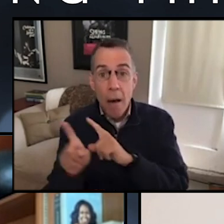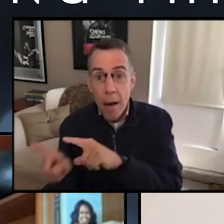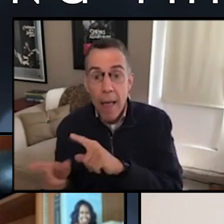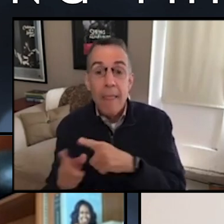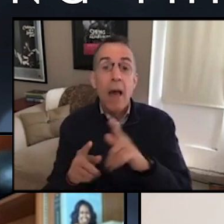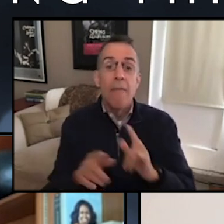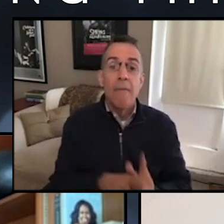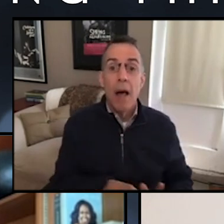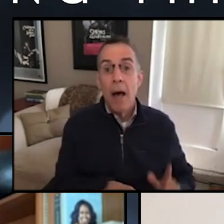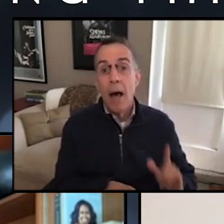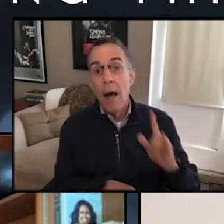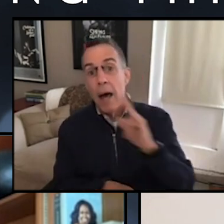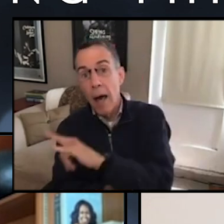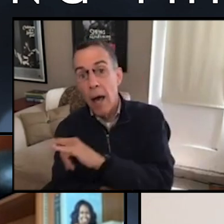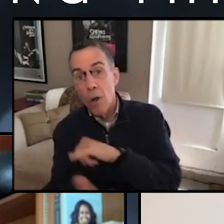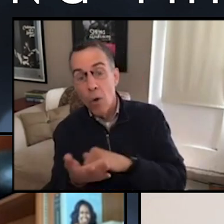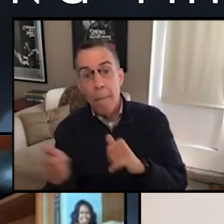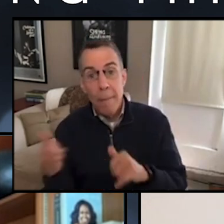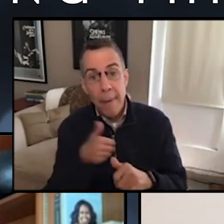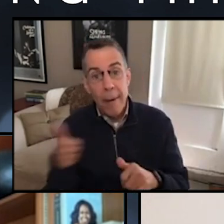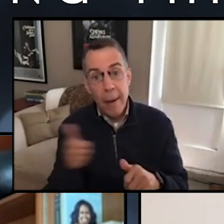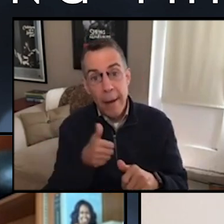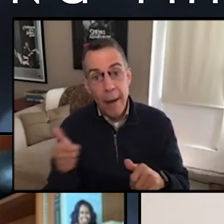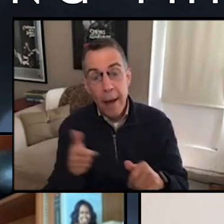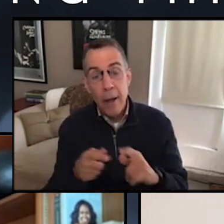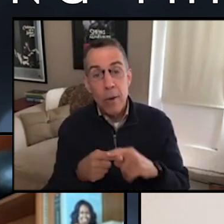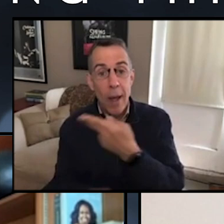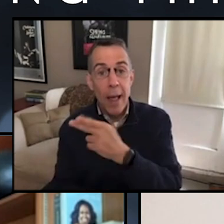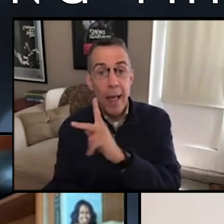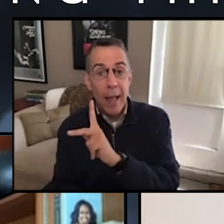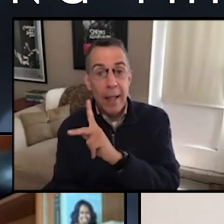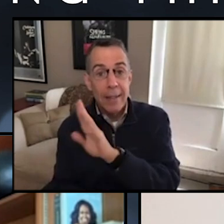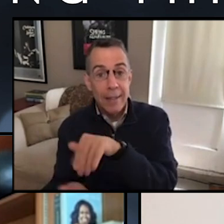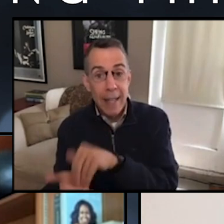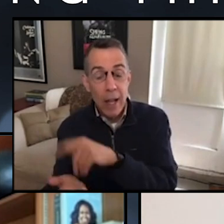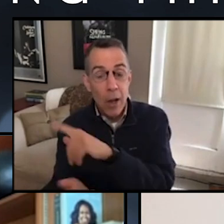regularly, to go up to the Helen Keller National Center in Long Island and